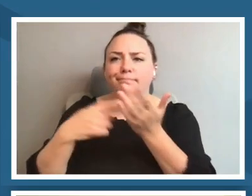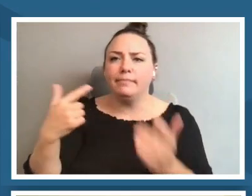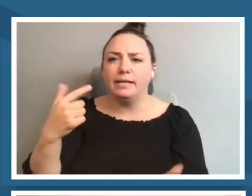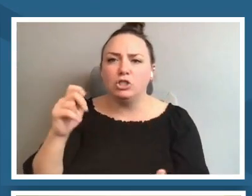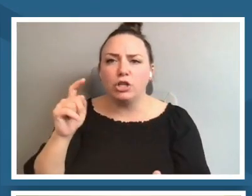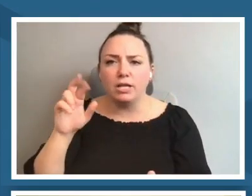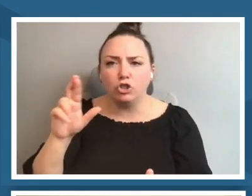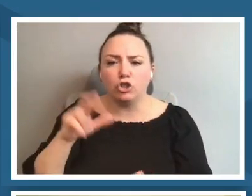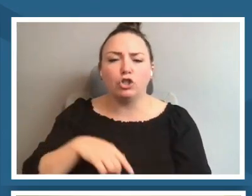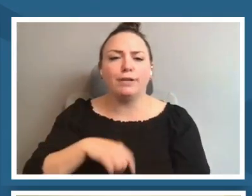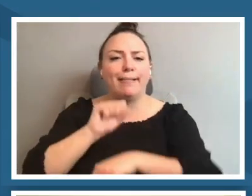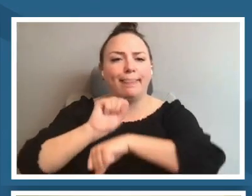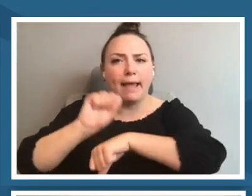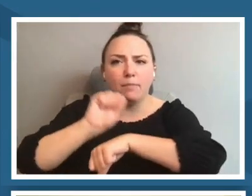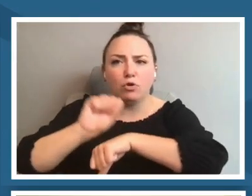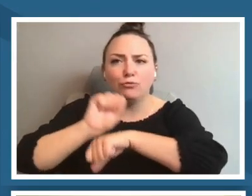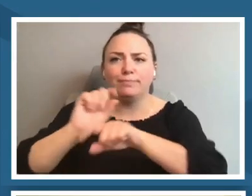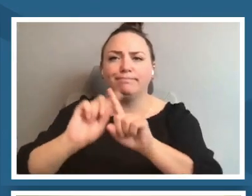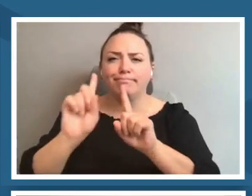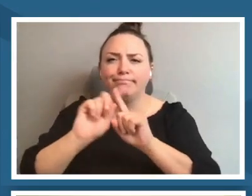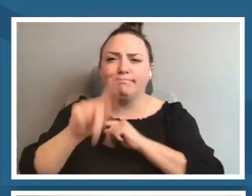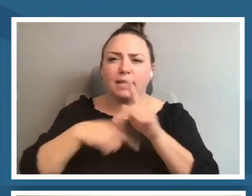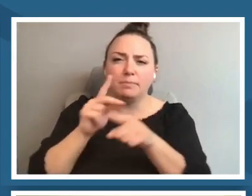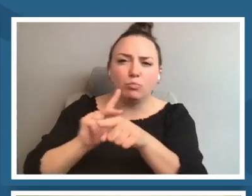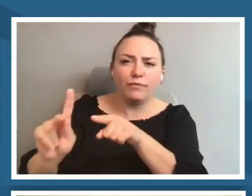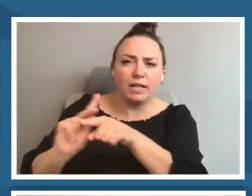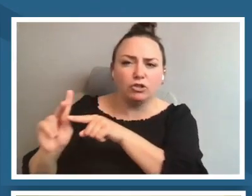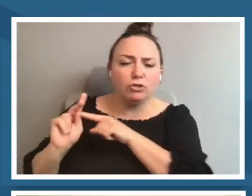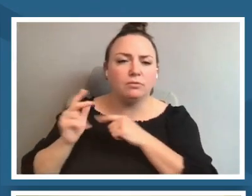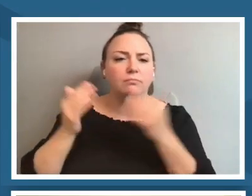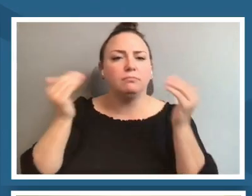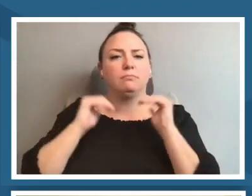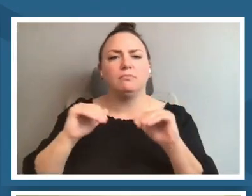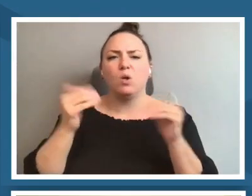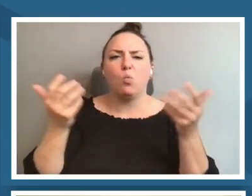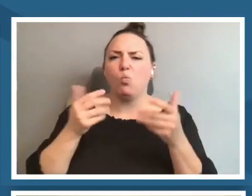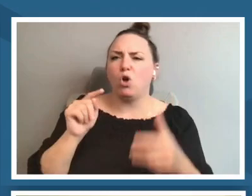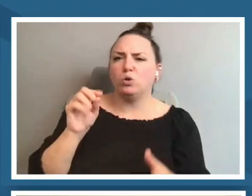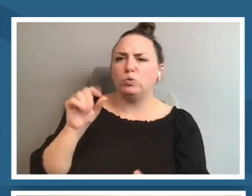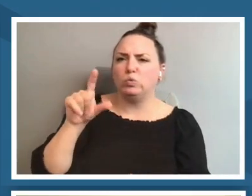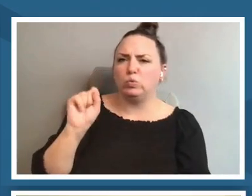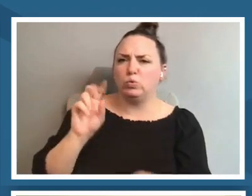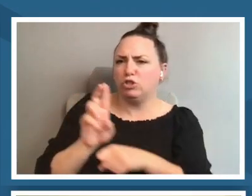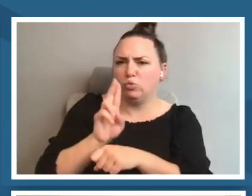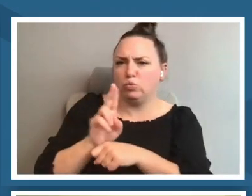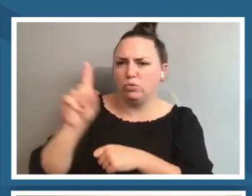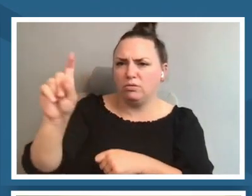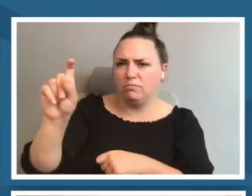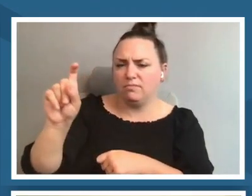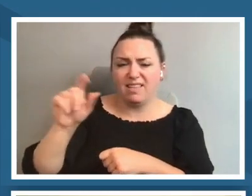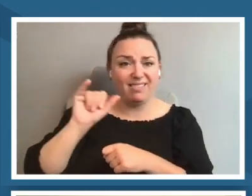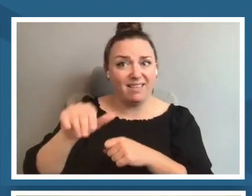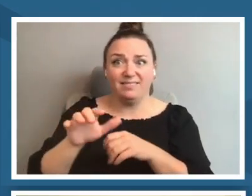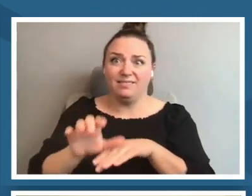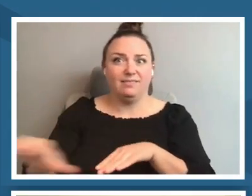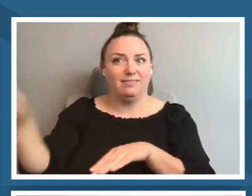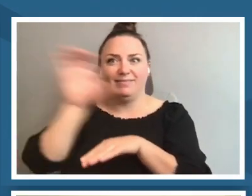different types of professions what tools were used that adds a whole different